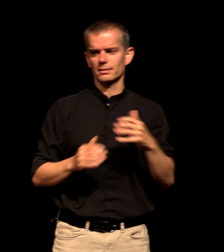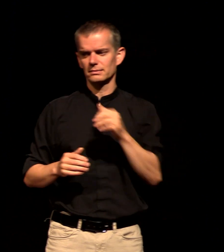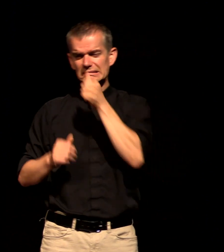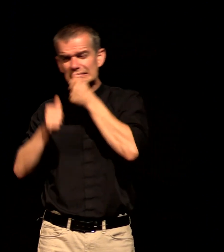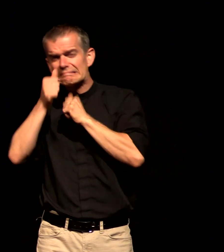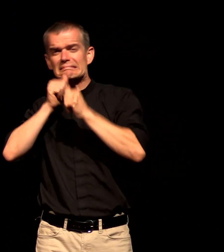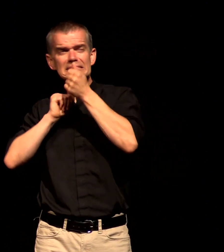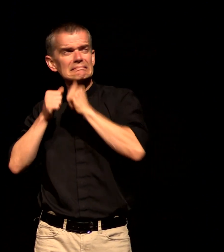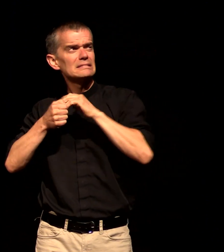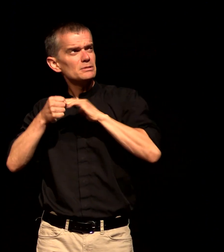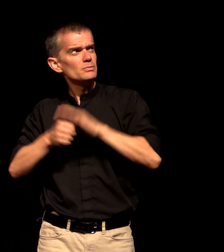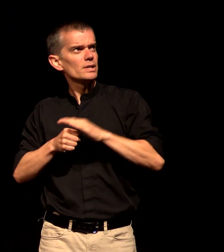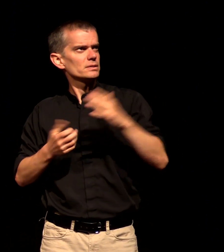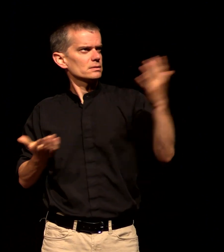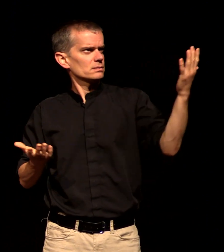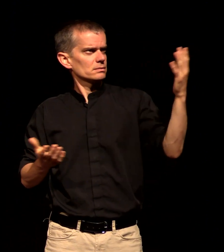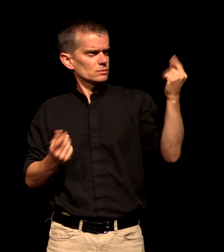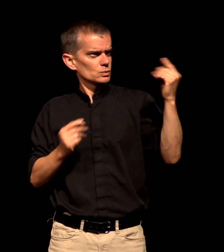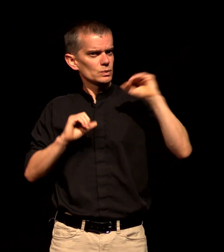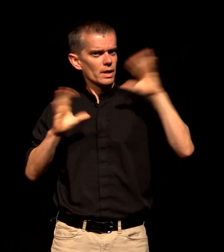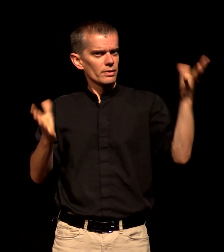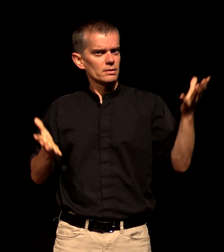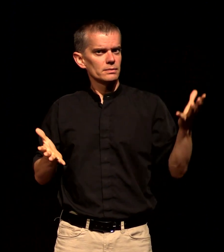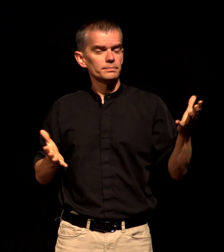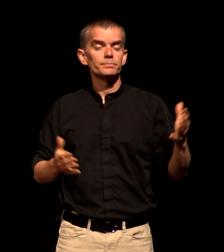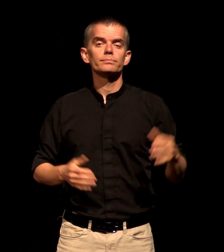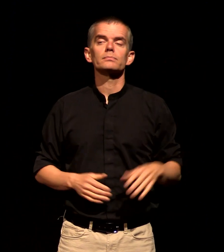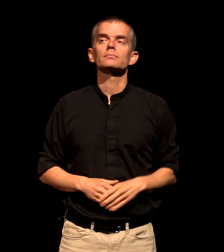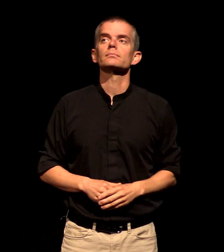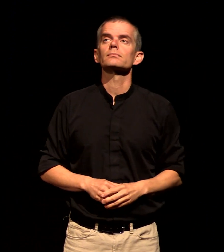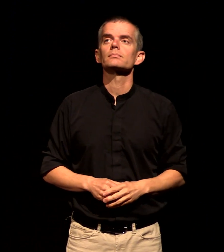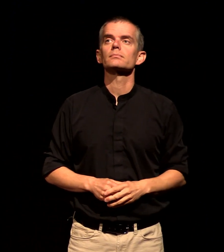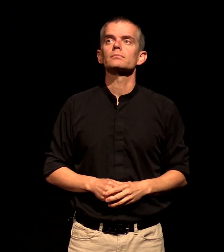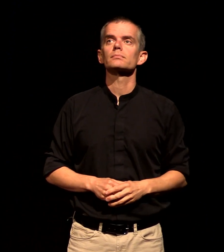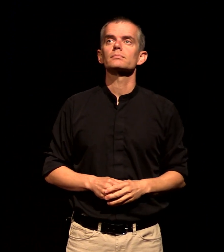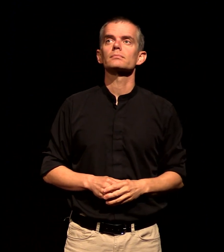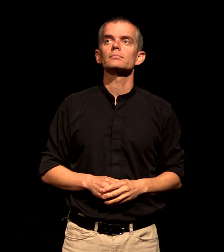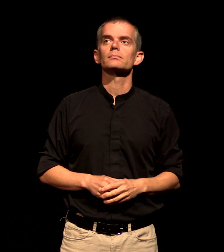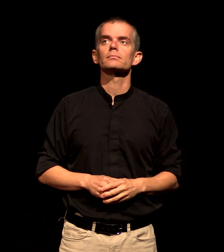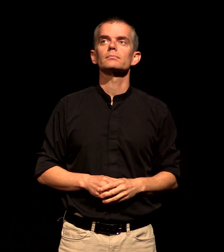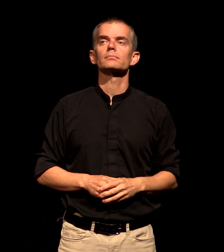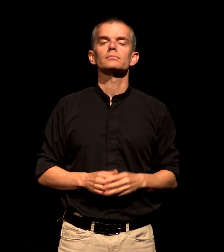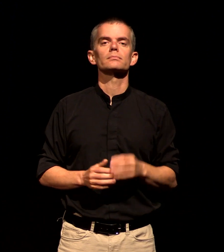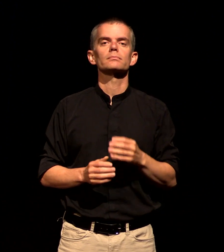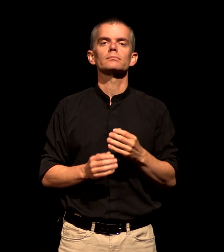oppression? How about depression, anxiety that seem to